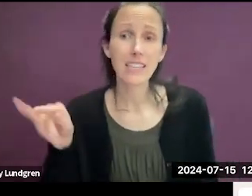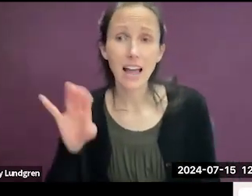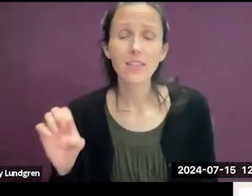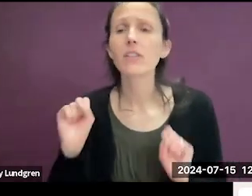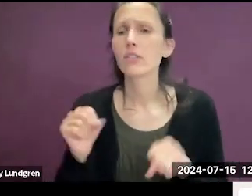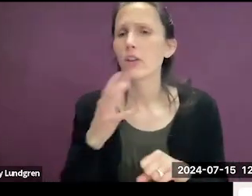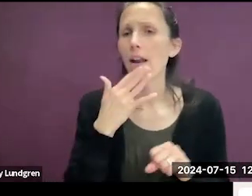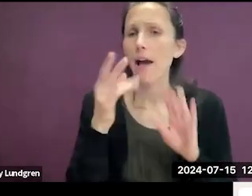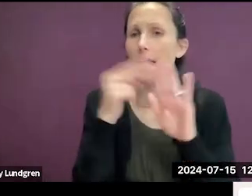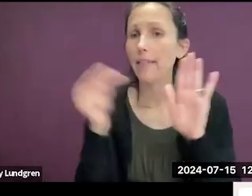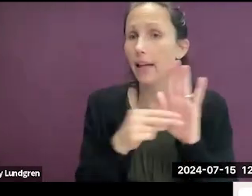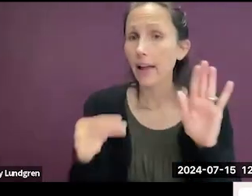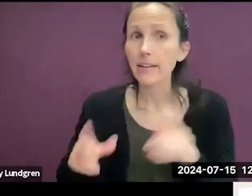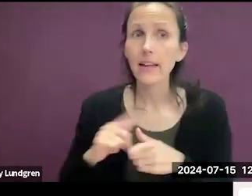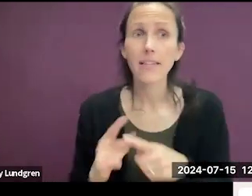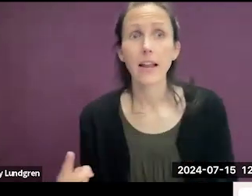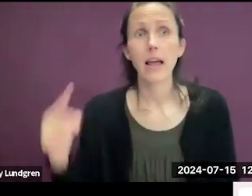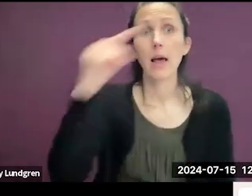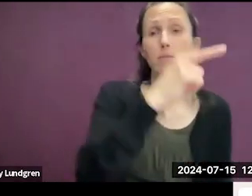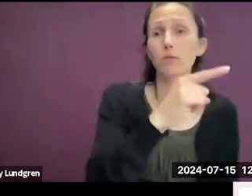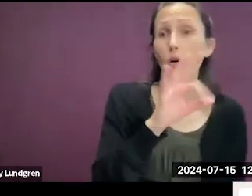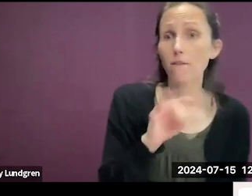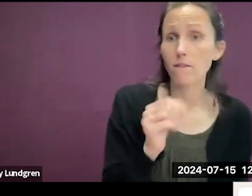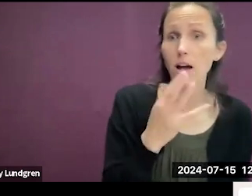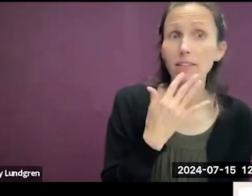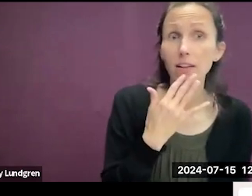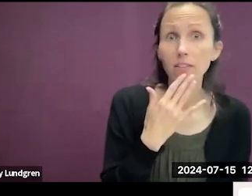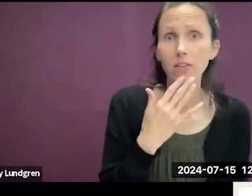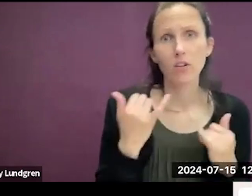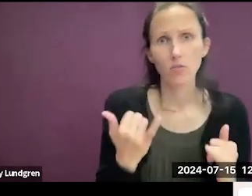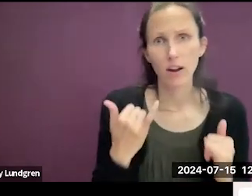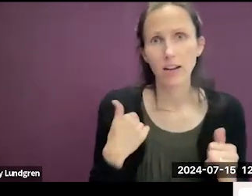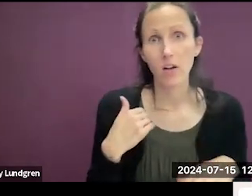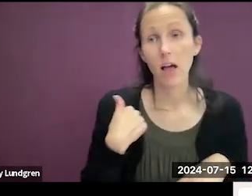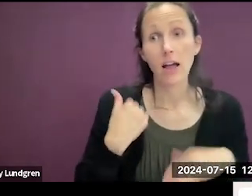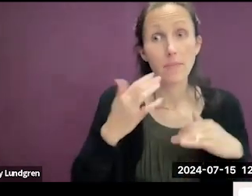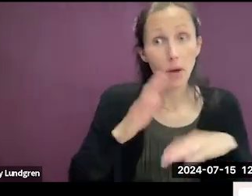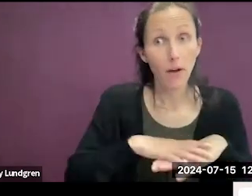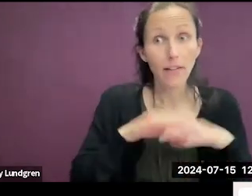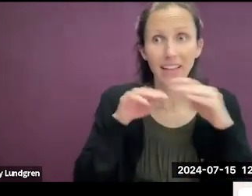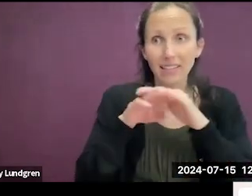and you can come up here to font color. I'm on the Accessibility tab of my ribbon,